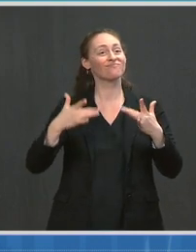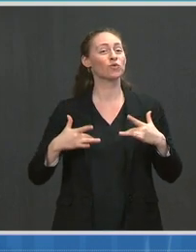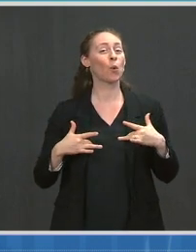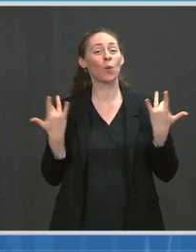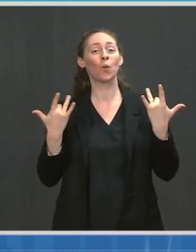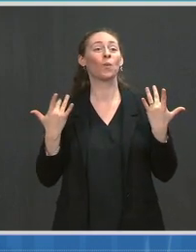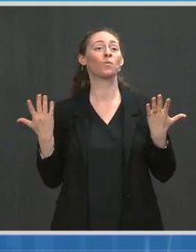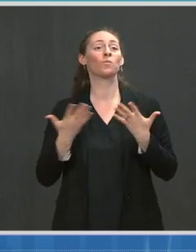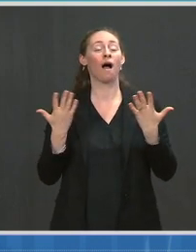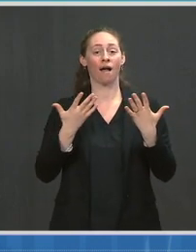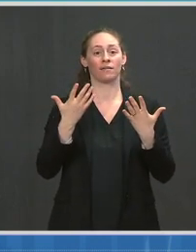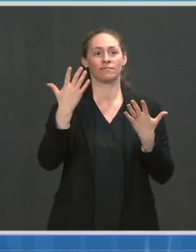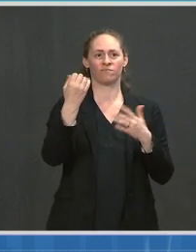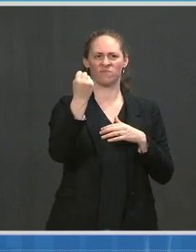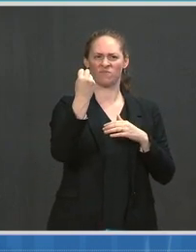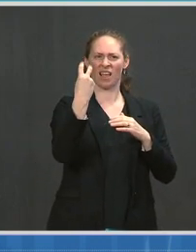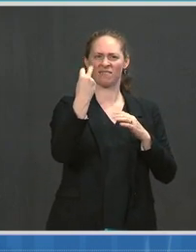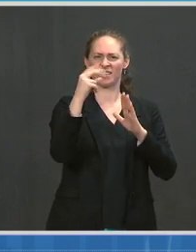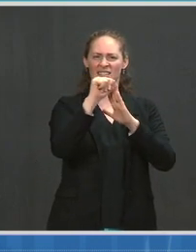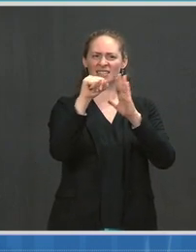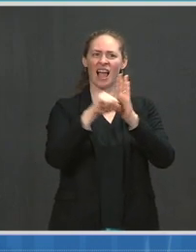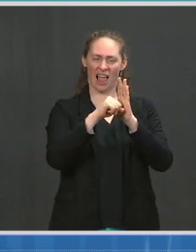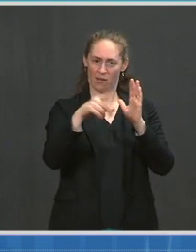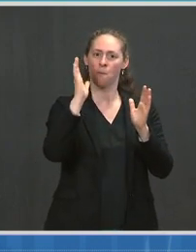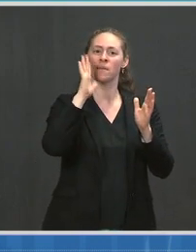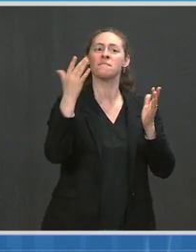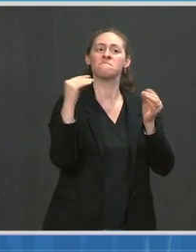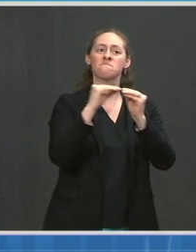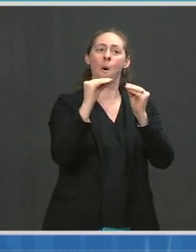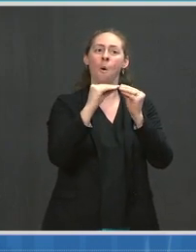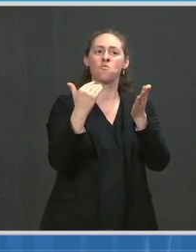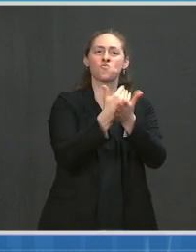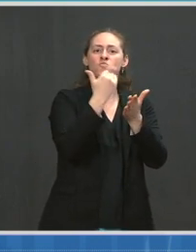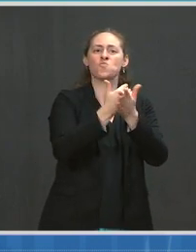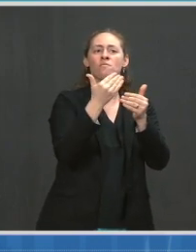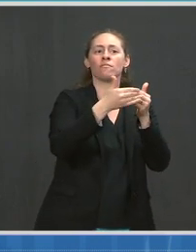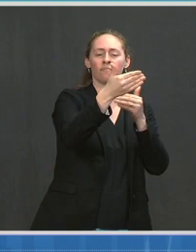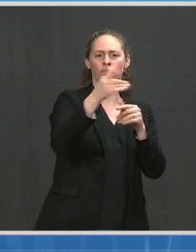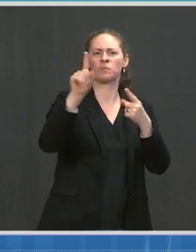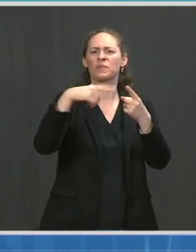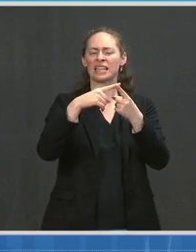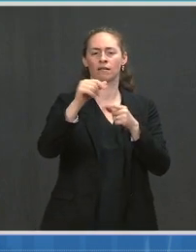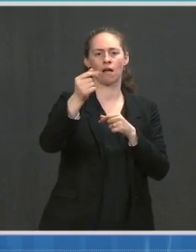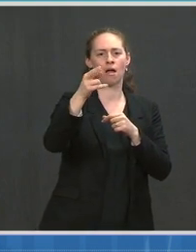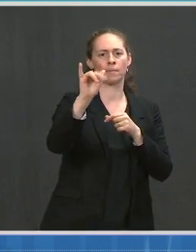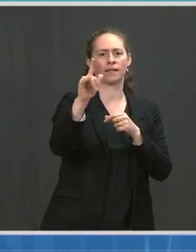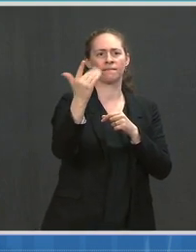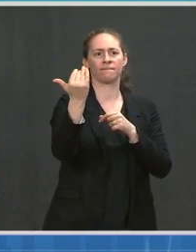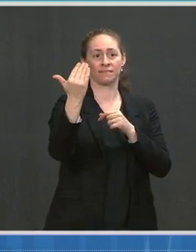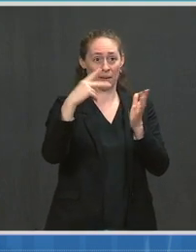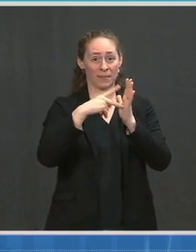to all adults by April 15th. So in total, about half the states